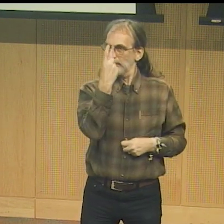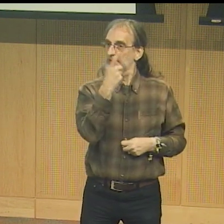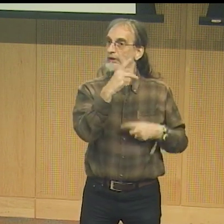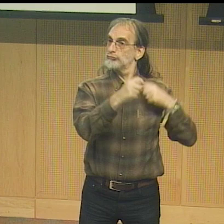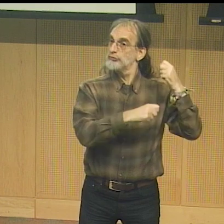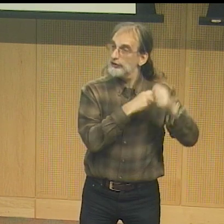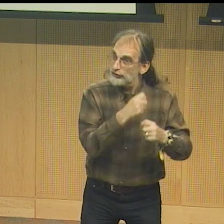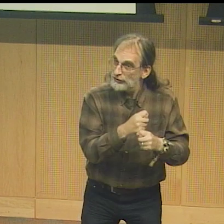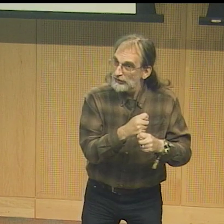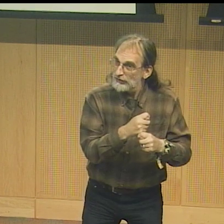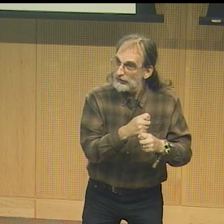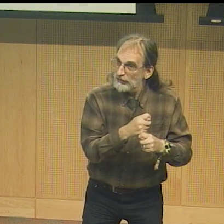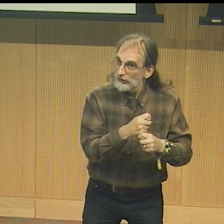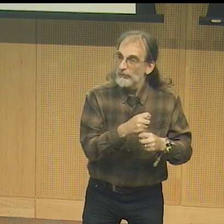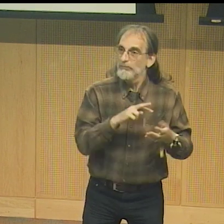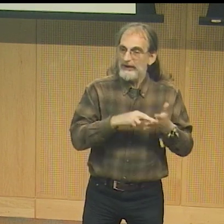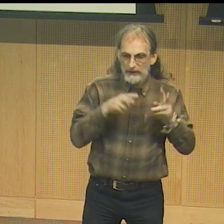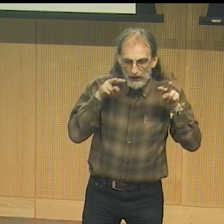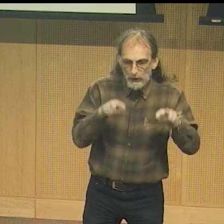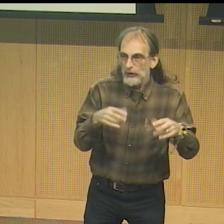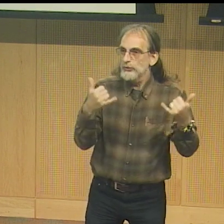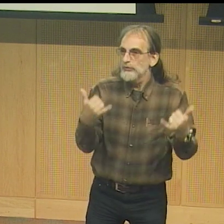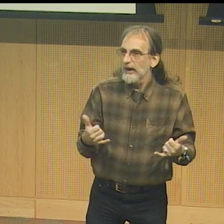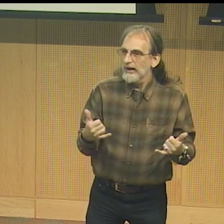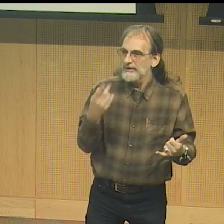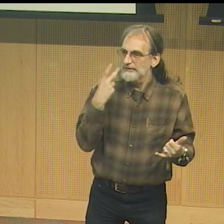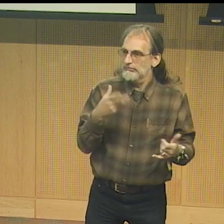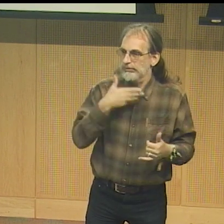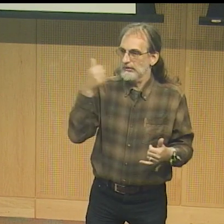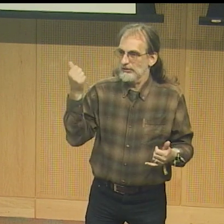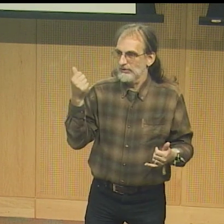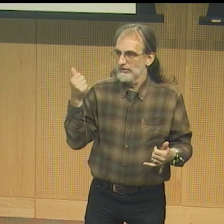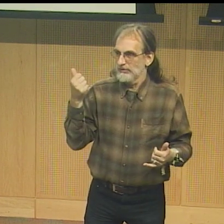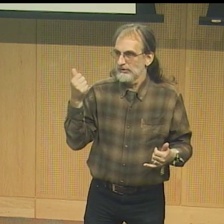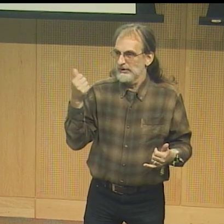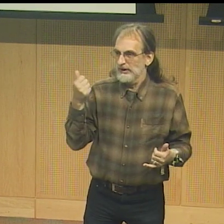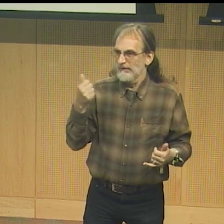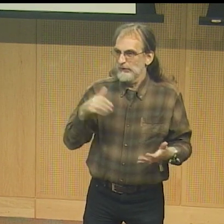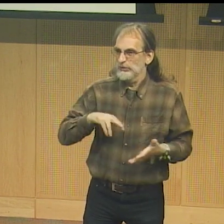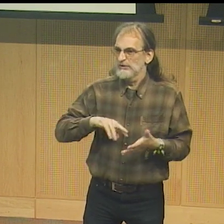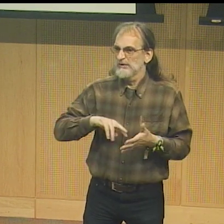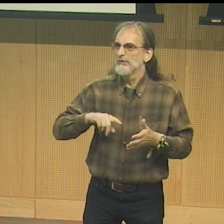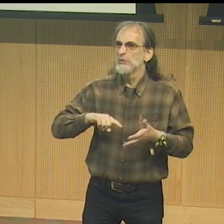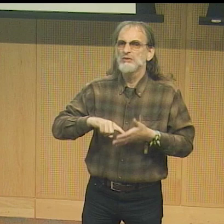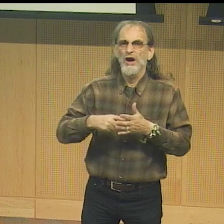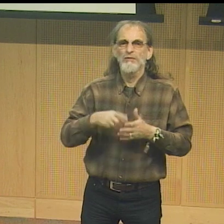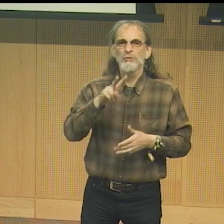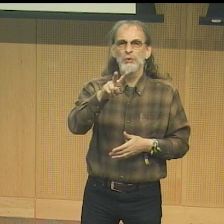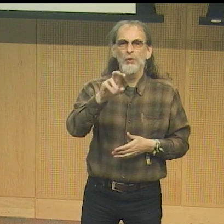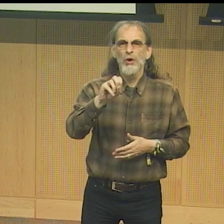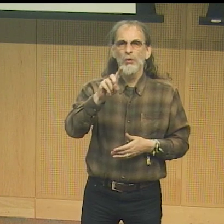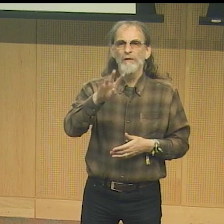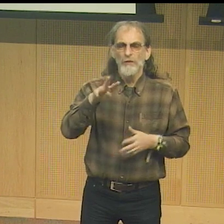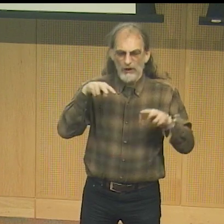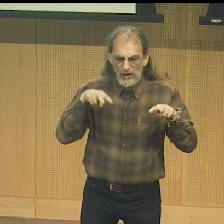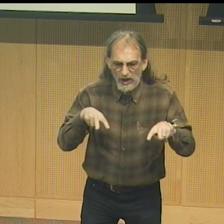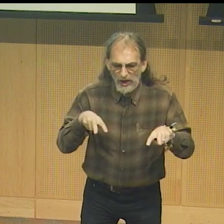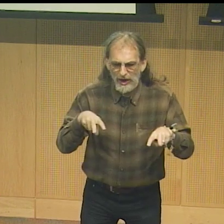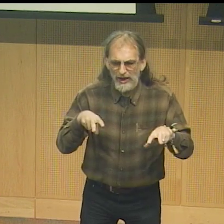to look back and see what culture meant then, what traditions were important, what mores were important, and bring those forward.